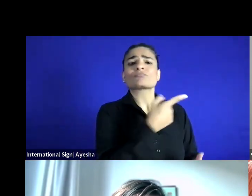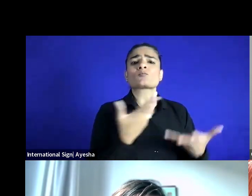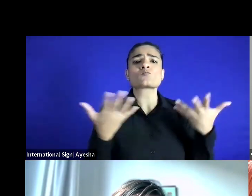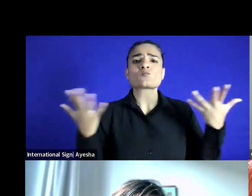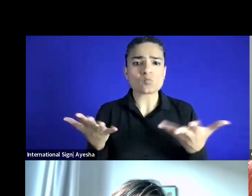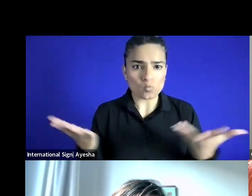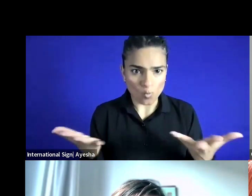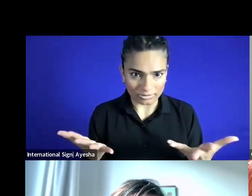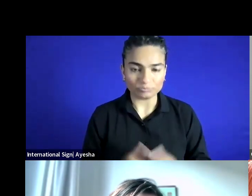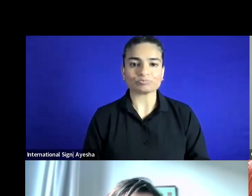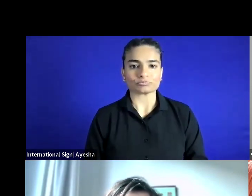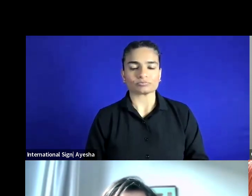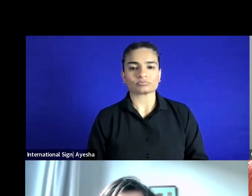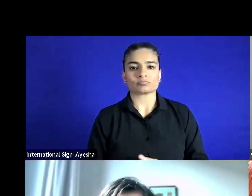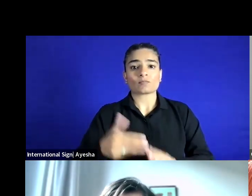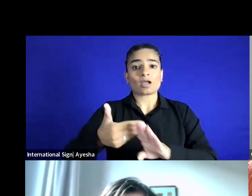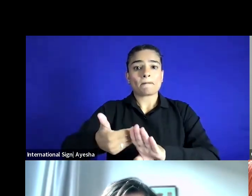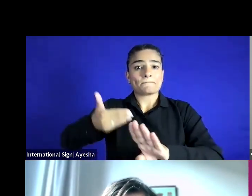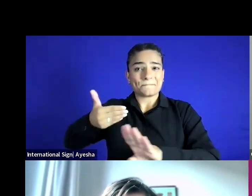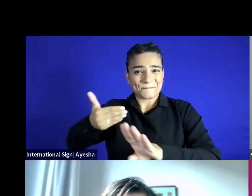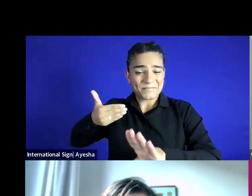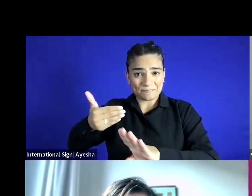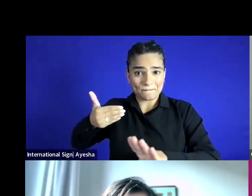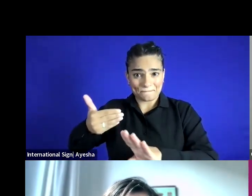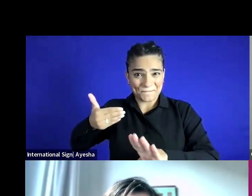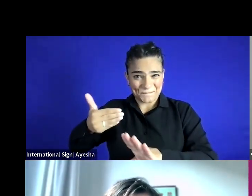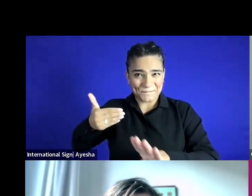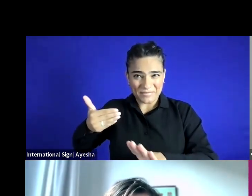on that previous slide, if we can go there about what's happening.